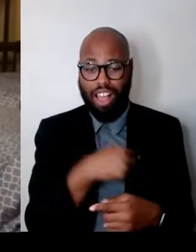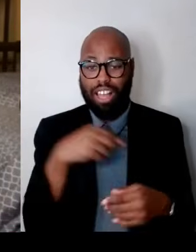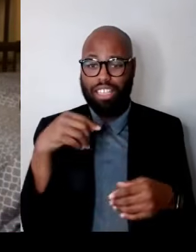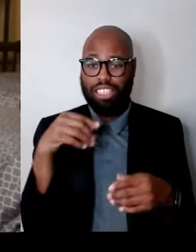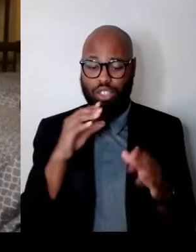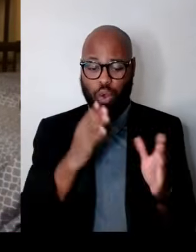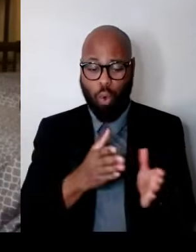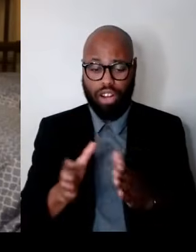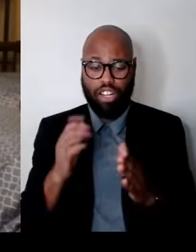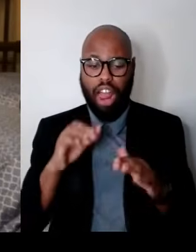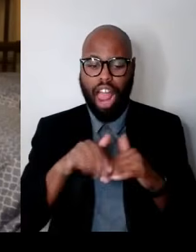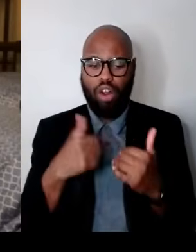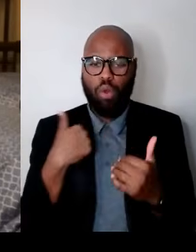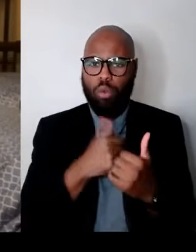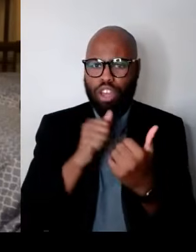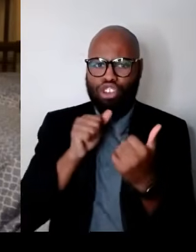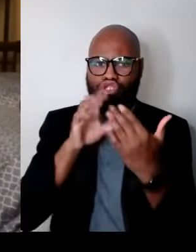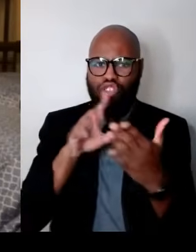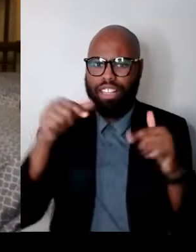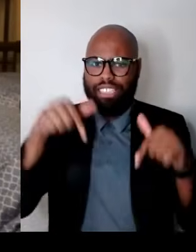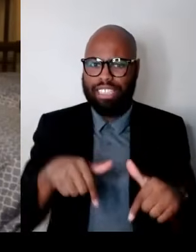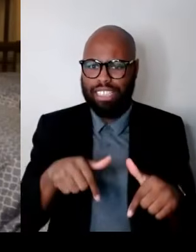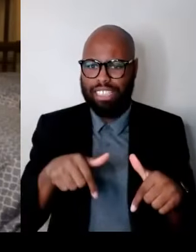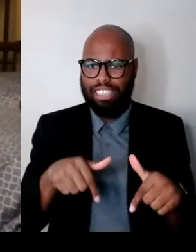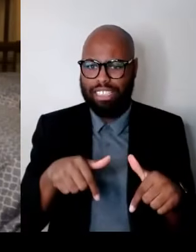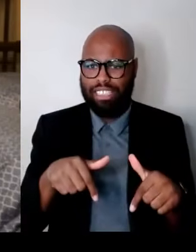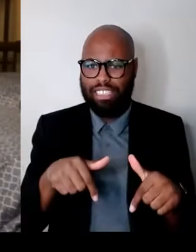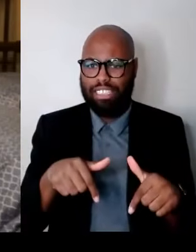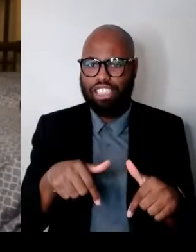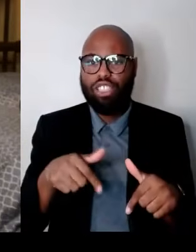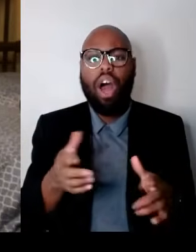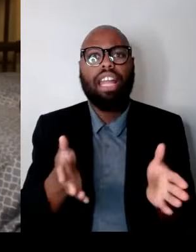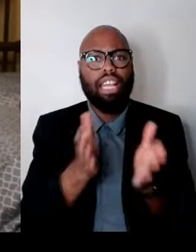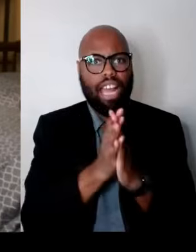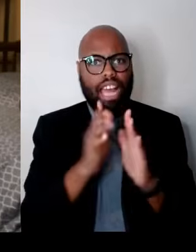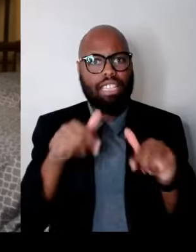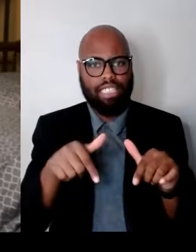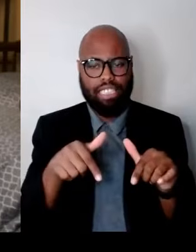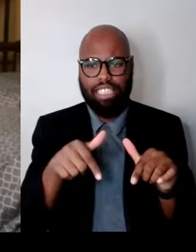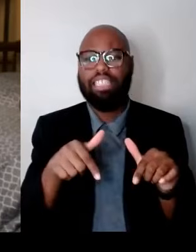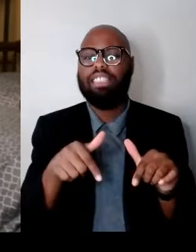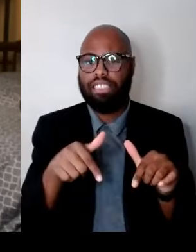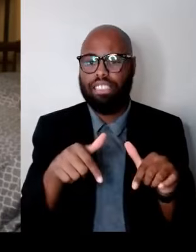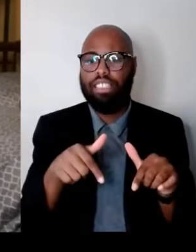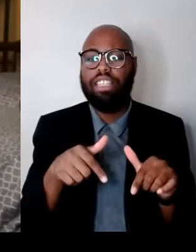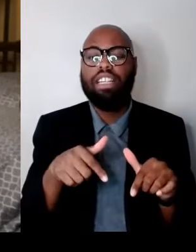And I get asked this question a lot, frankly. And I guess, here's what I wanna say today,